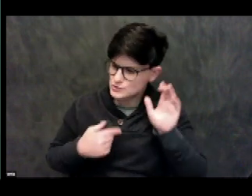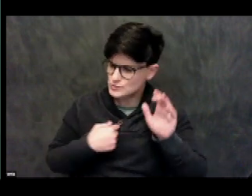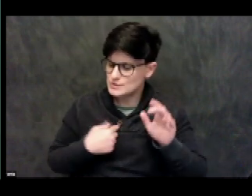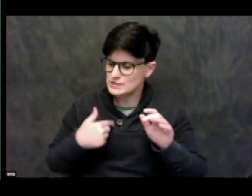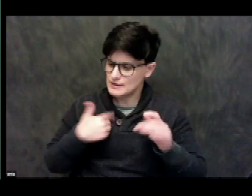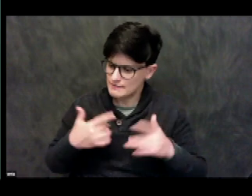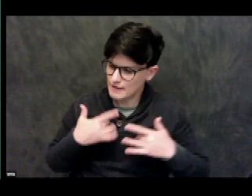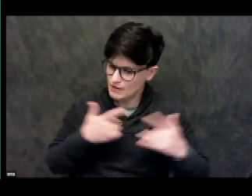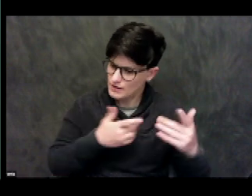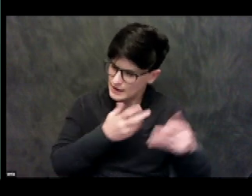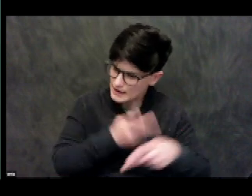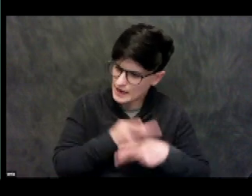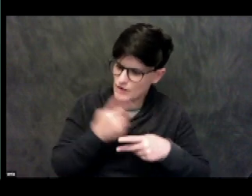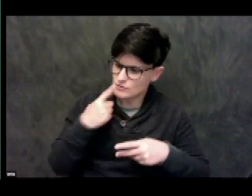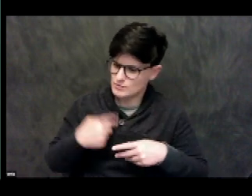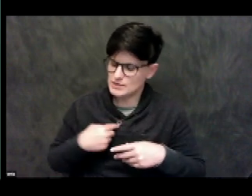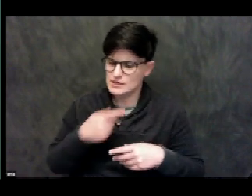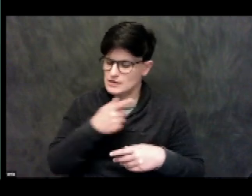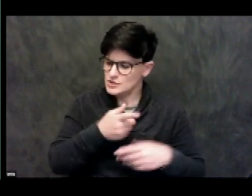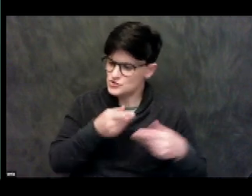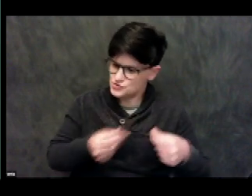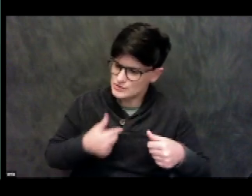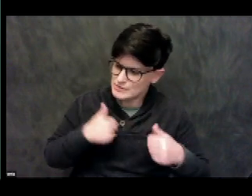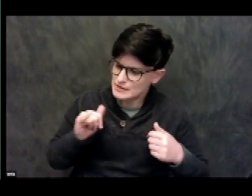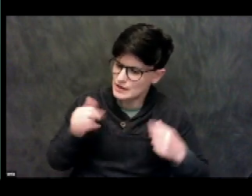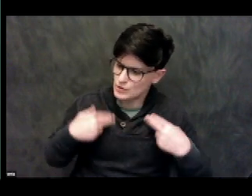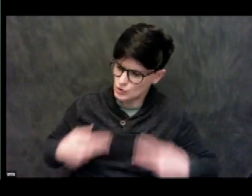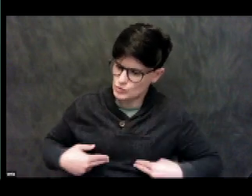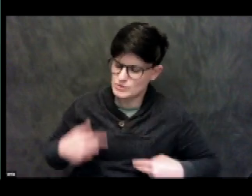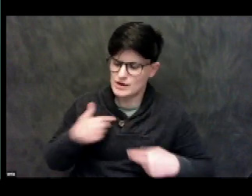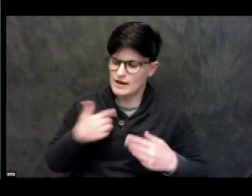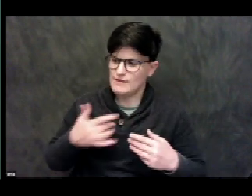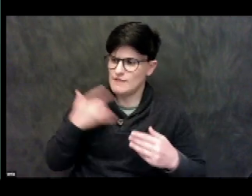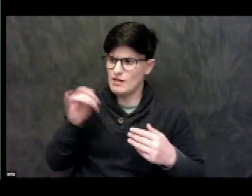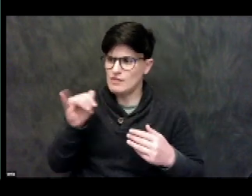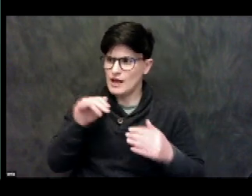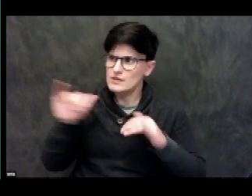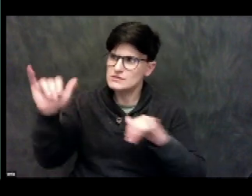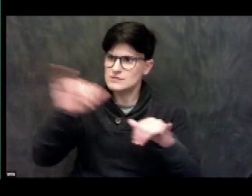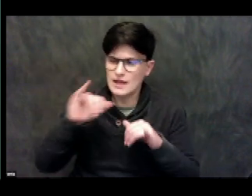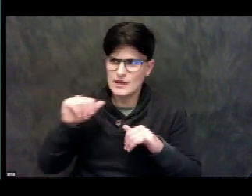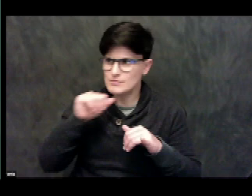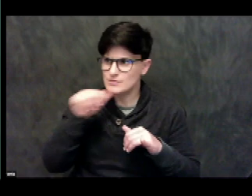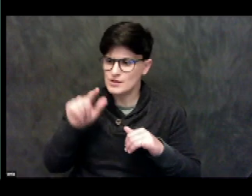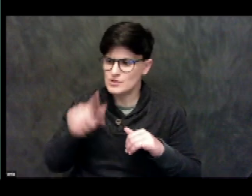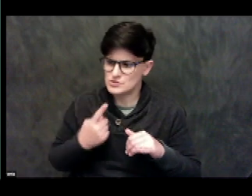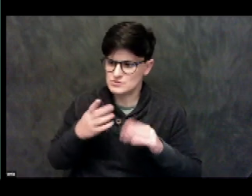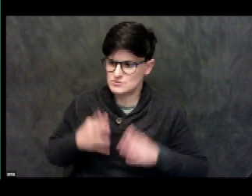I felt more than my disability. And these are the types of things that if we can really try to gain,